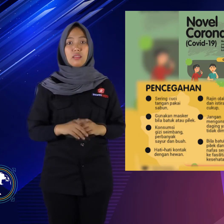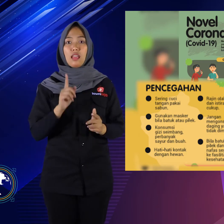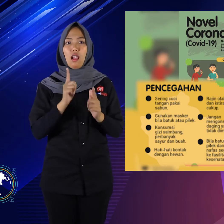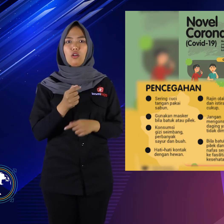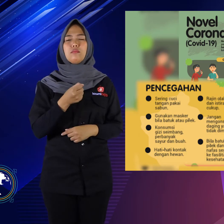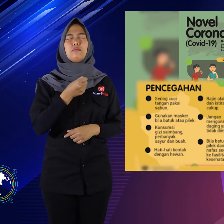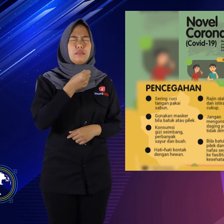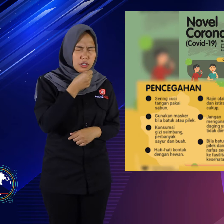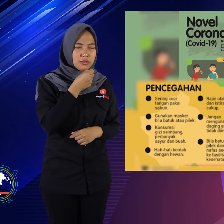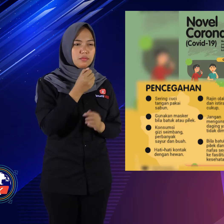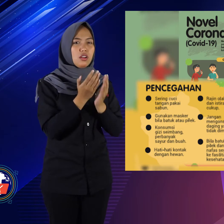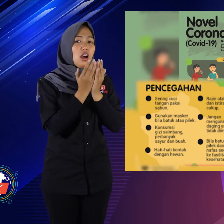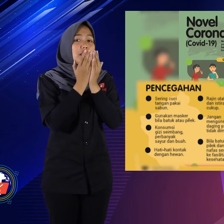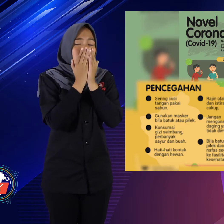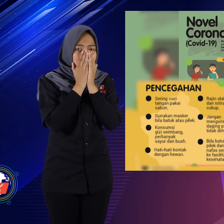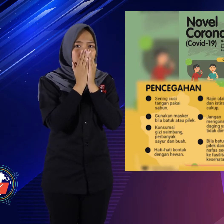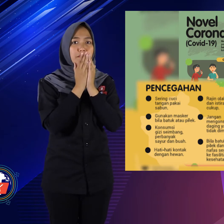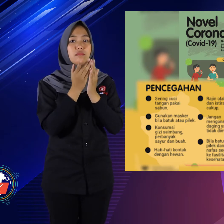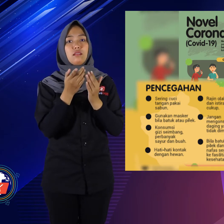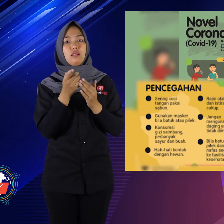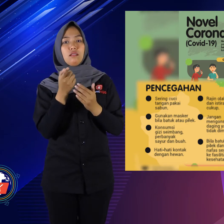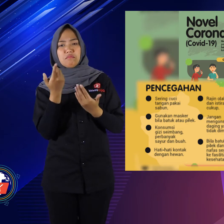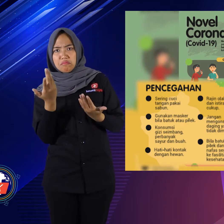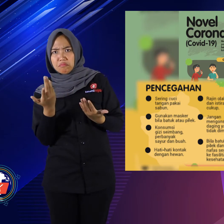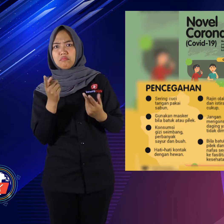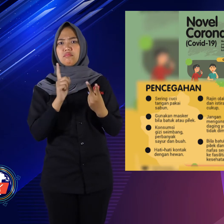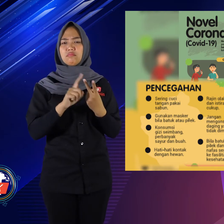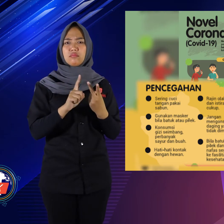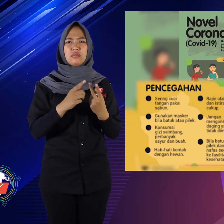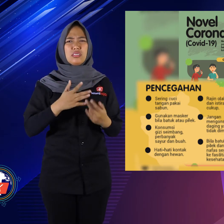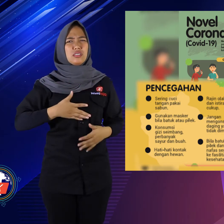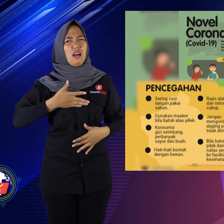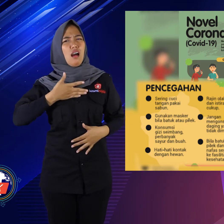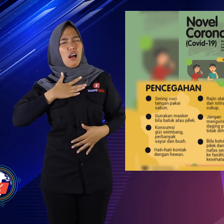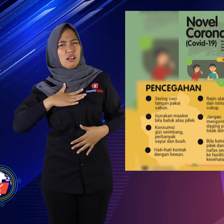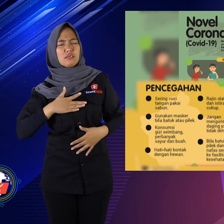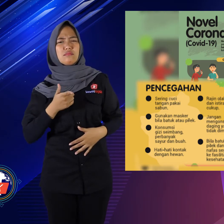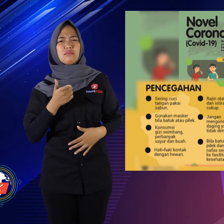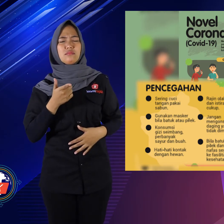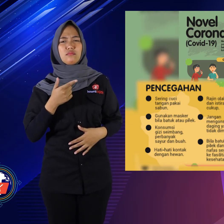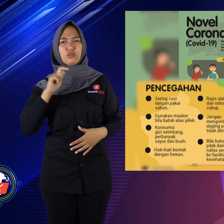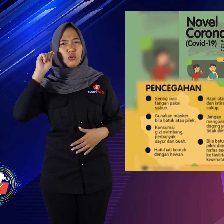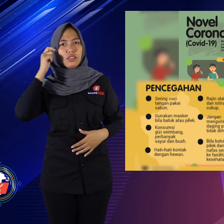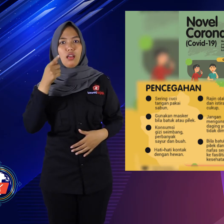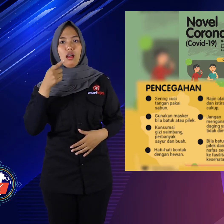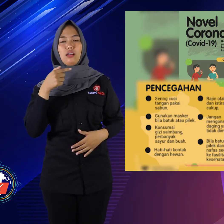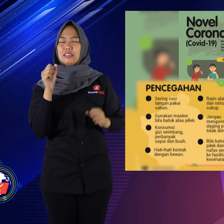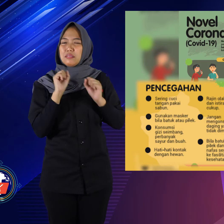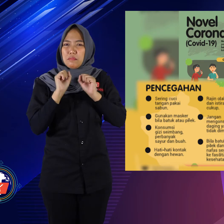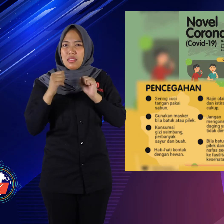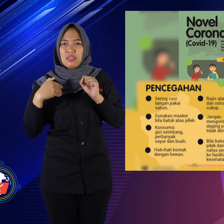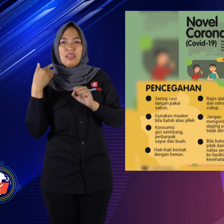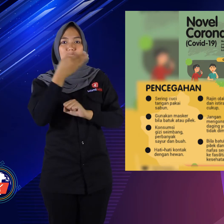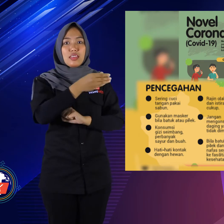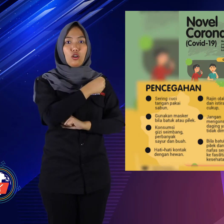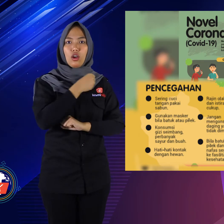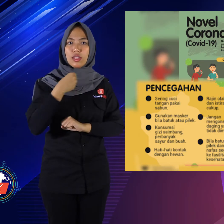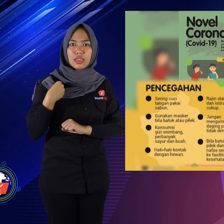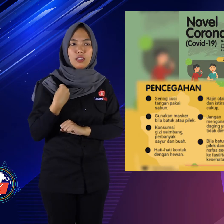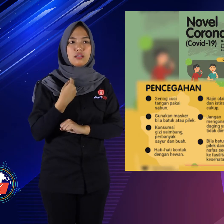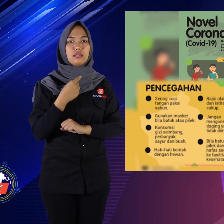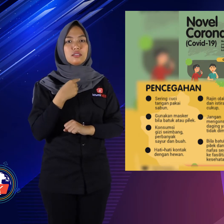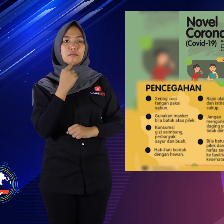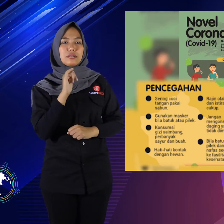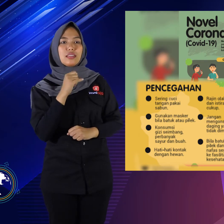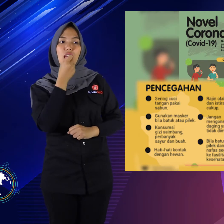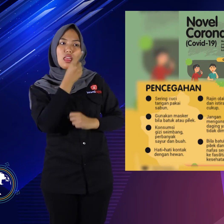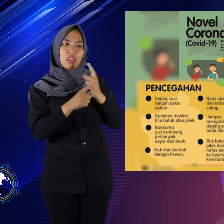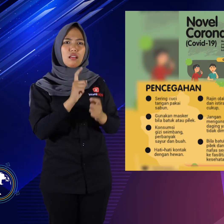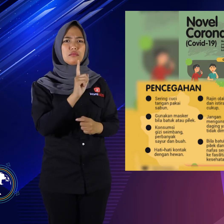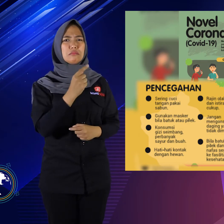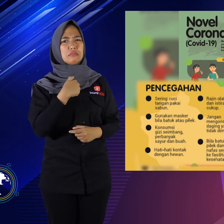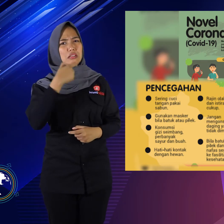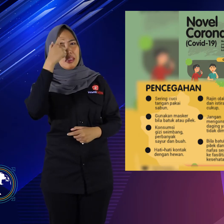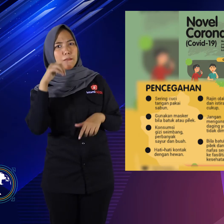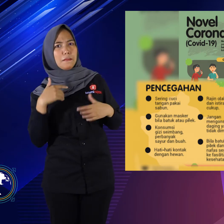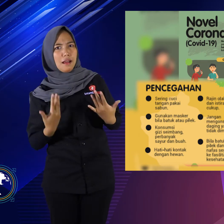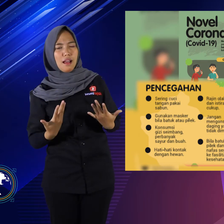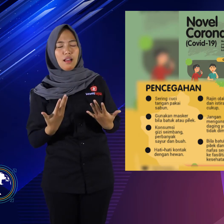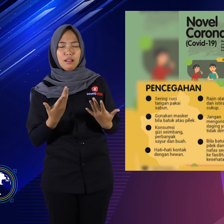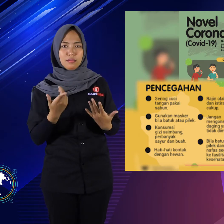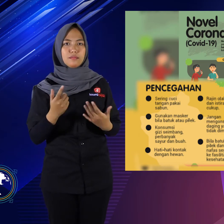When coughing, runny nose, and shortness of breath immediately consult a doctor